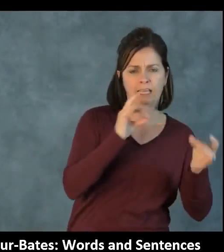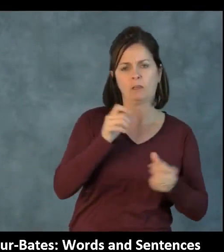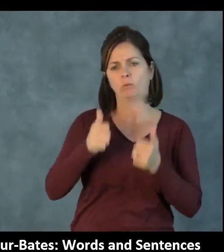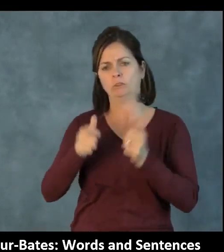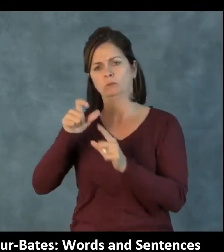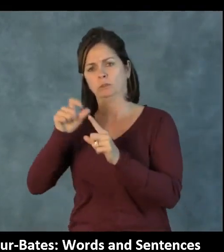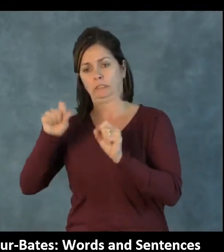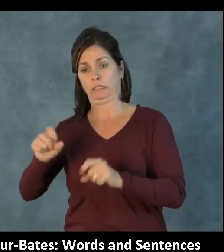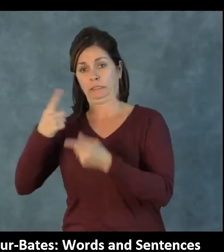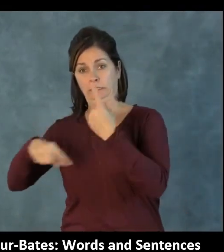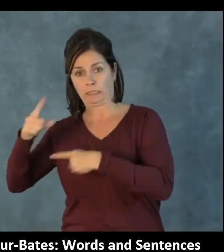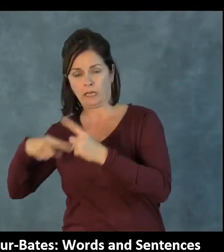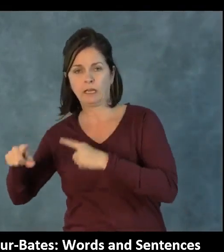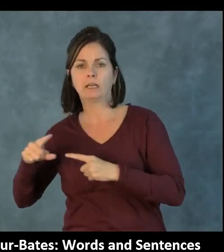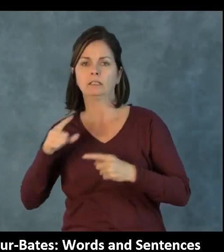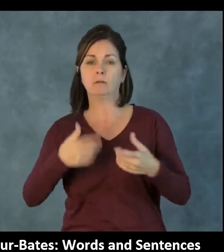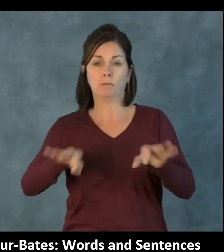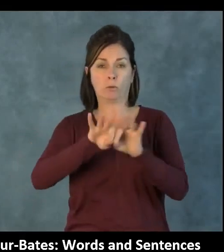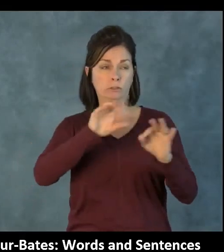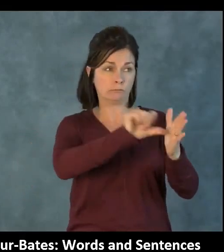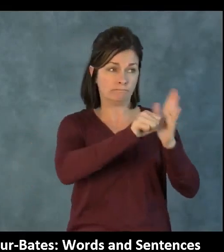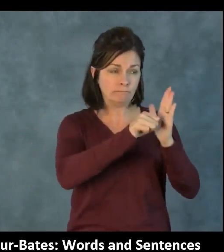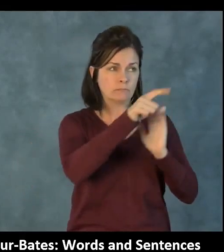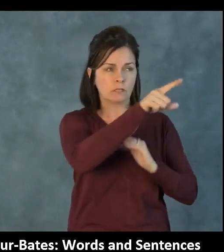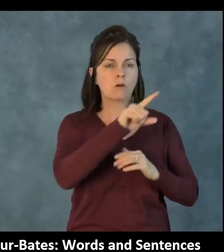their child can sign, that they should only be marking